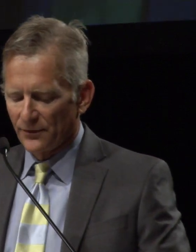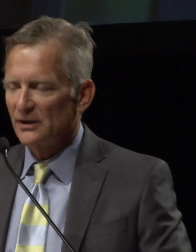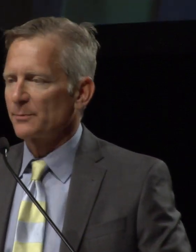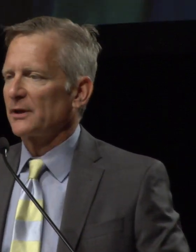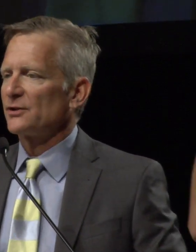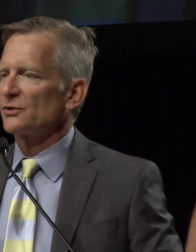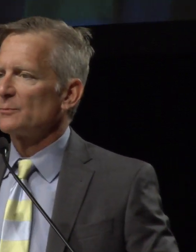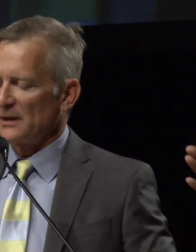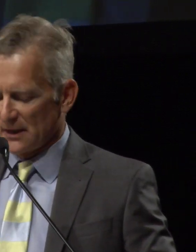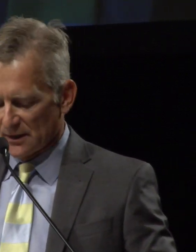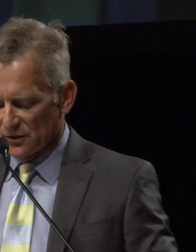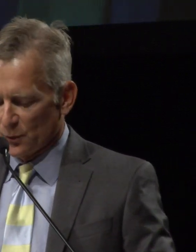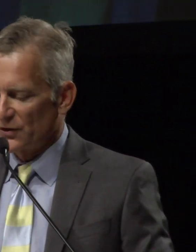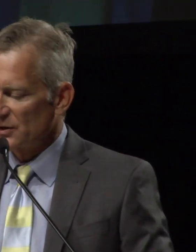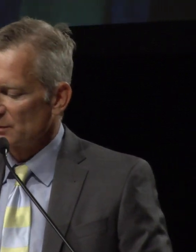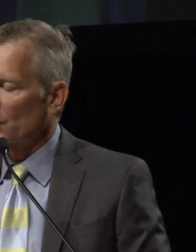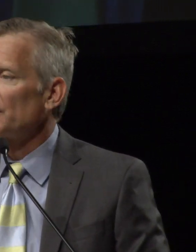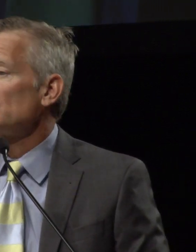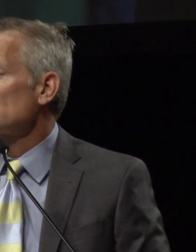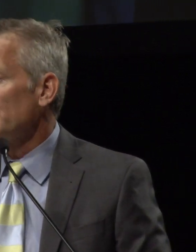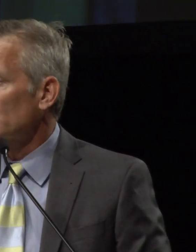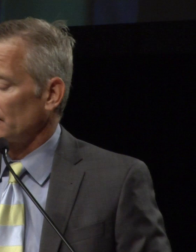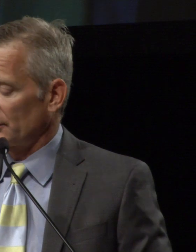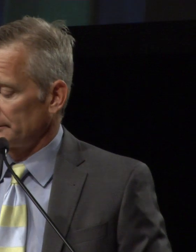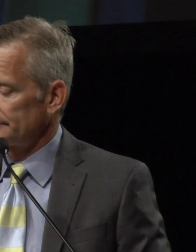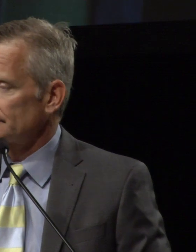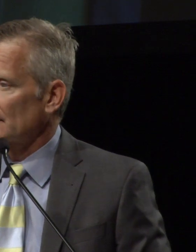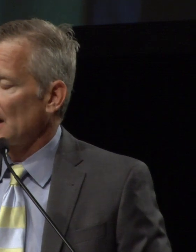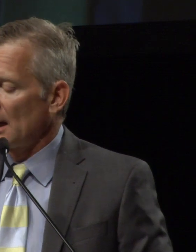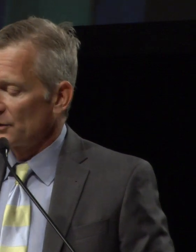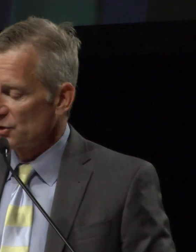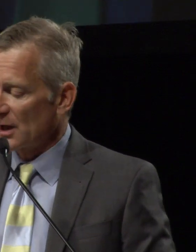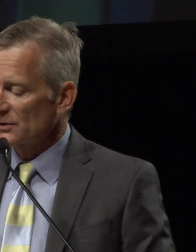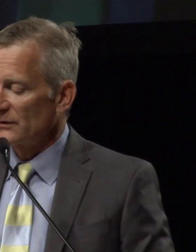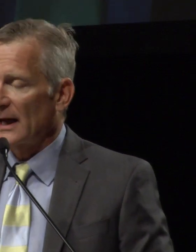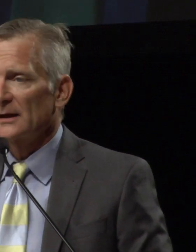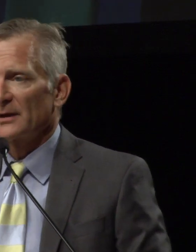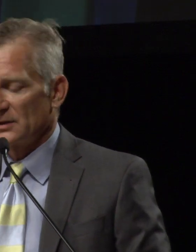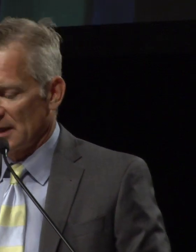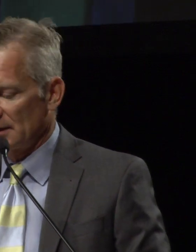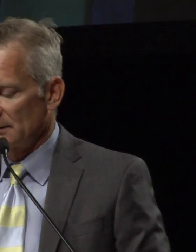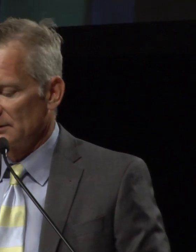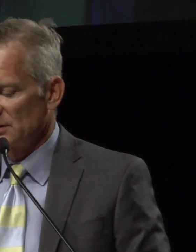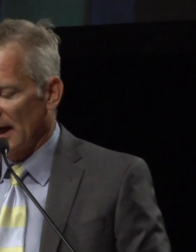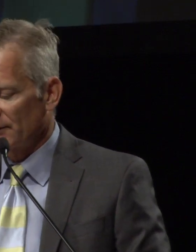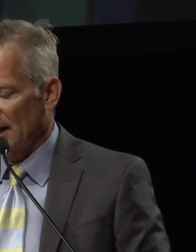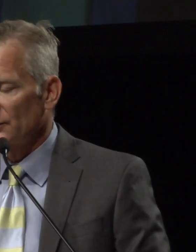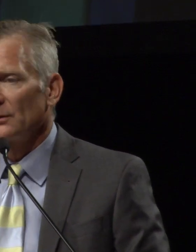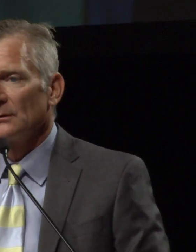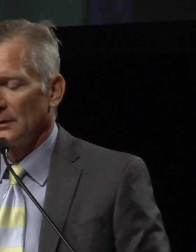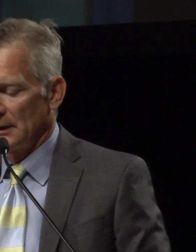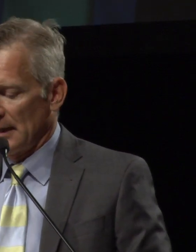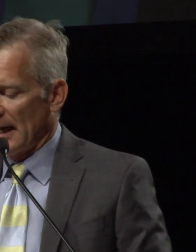THESE PLEDGES BEGINS WITH THIS MORNING'S SPEAKERS. THE CHAIRS OF THE ACADEMIC SENATE AND STAFF COUNCIL, AND